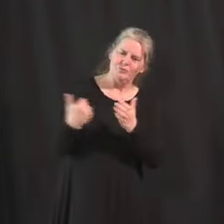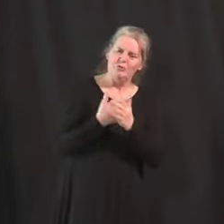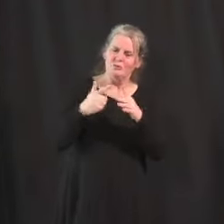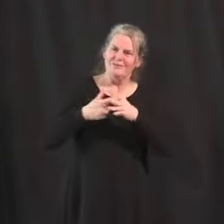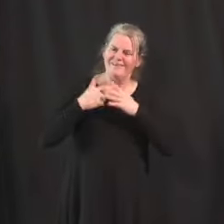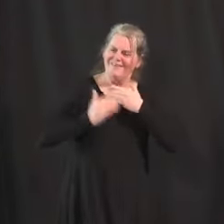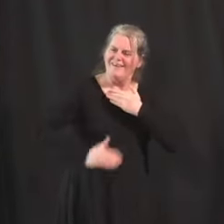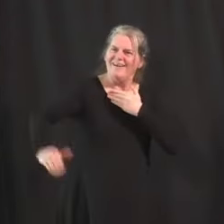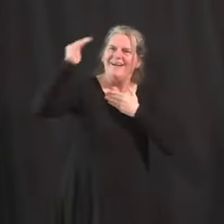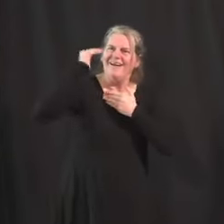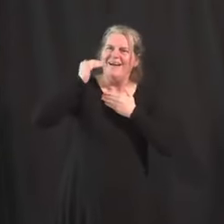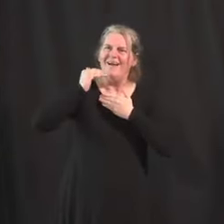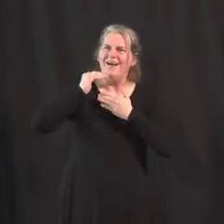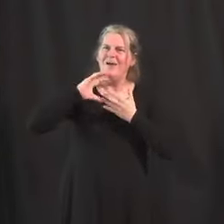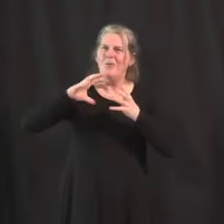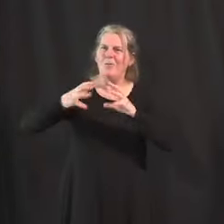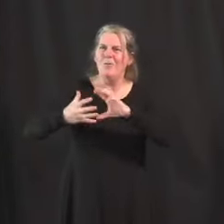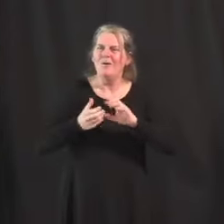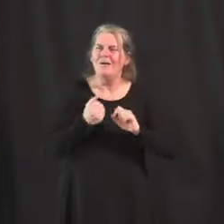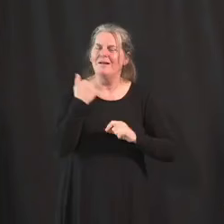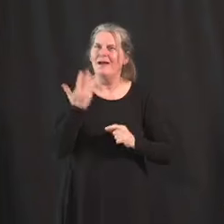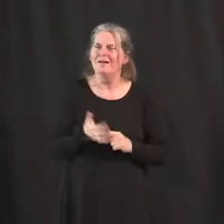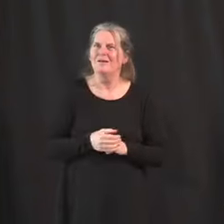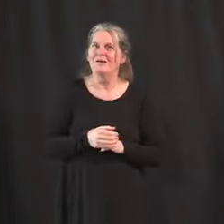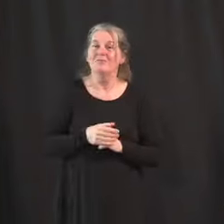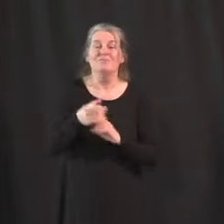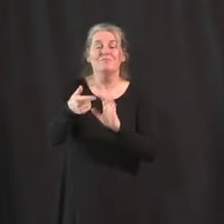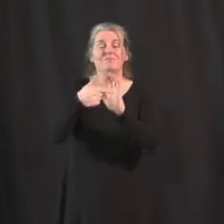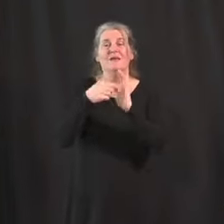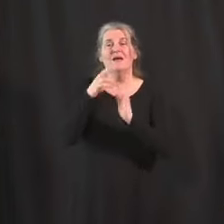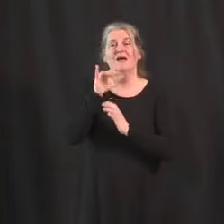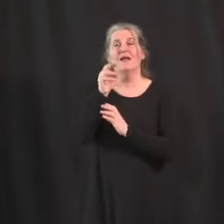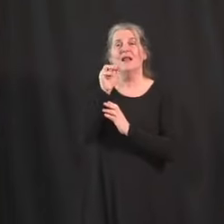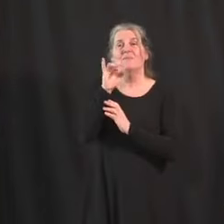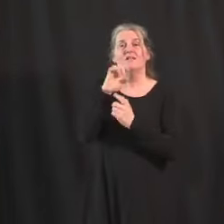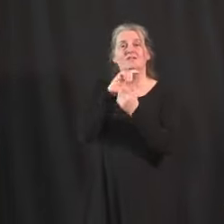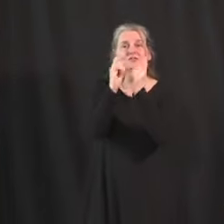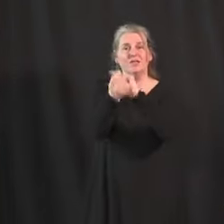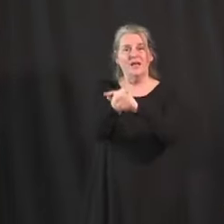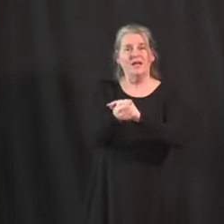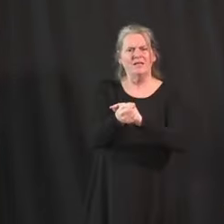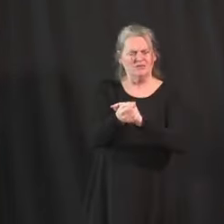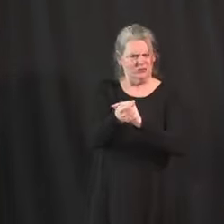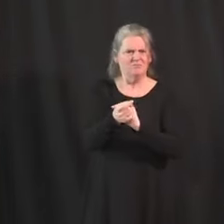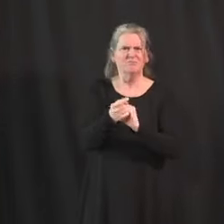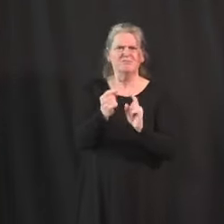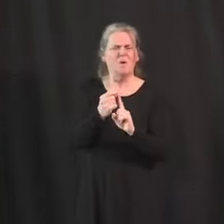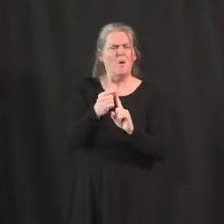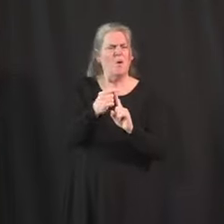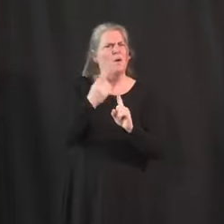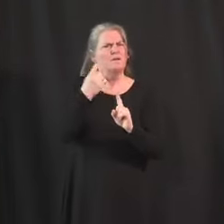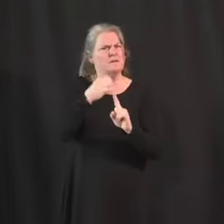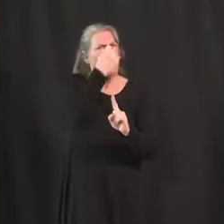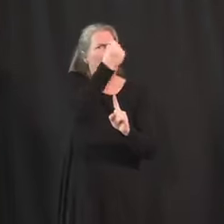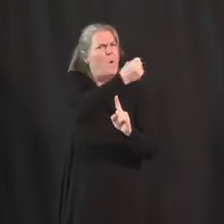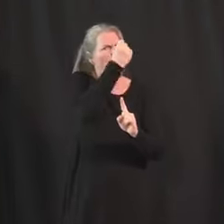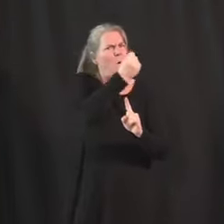CLIMATE CHANGE CONVERSATION, FOR EXAMPLE, HAS TAKEN A BACKSEAT TO COVID. IT IS NO LESS AN EMERGENCY NOW THAN IT WAS THREE MONTHS AGO.